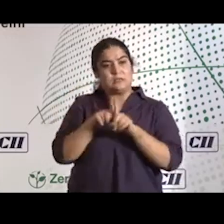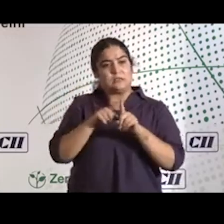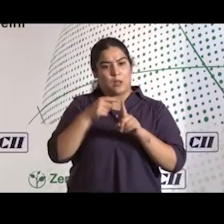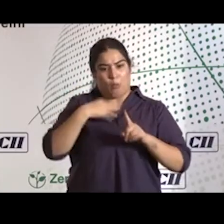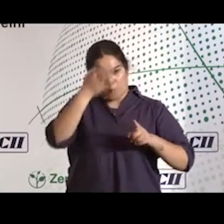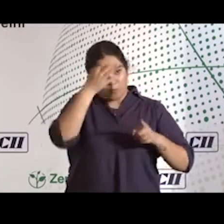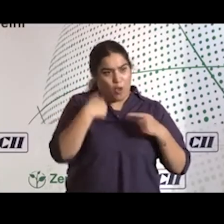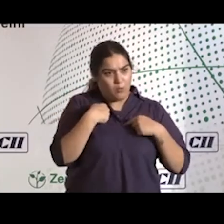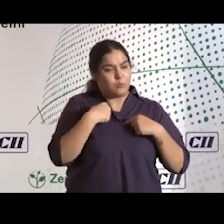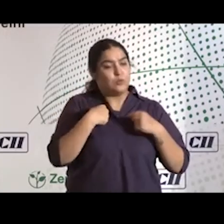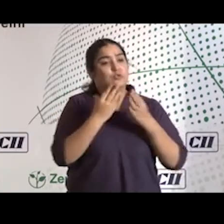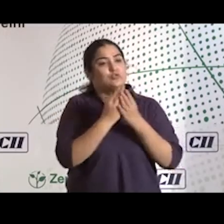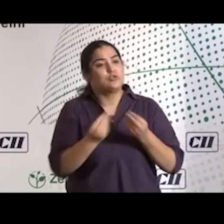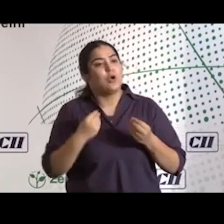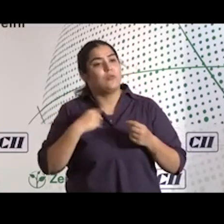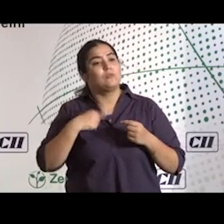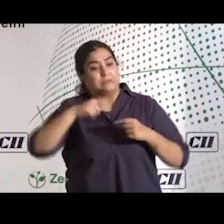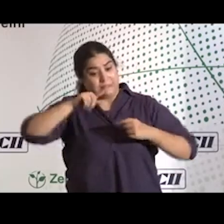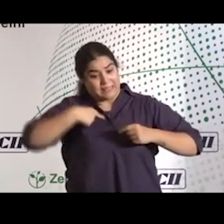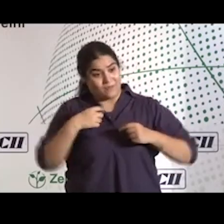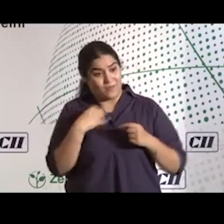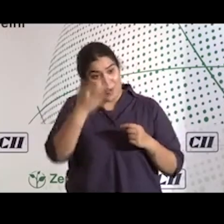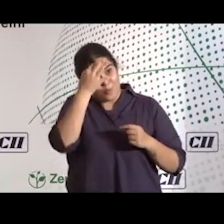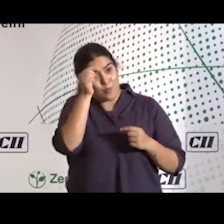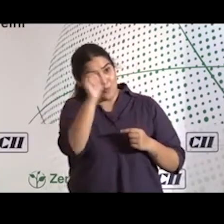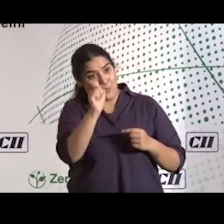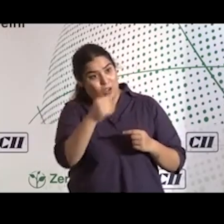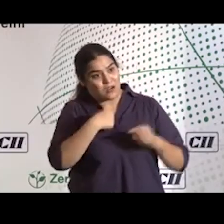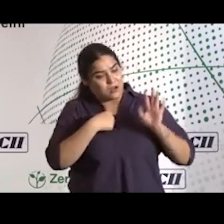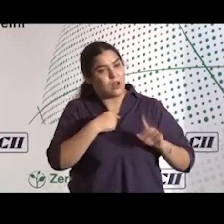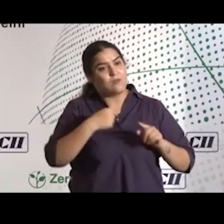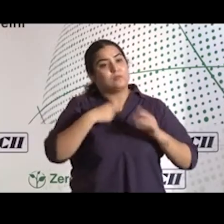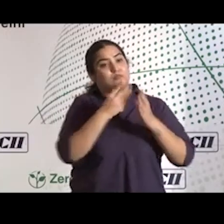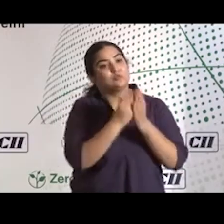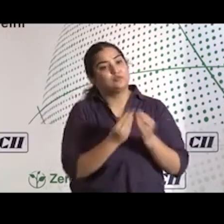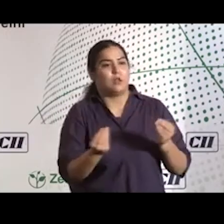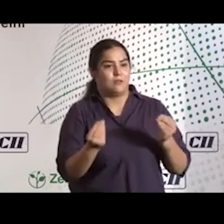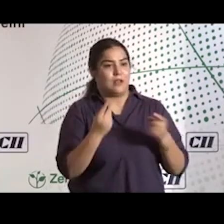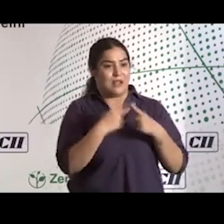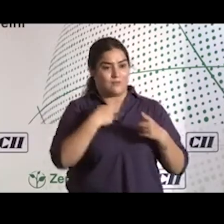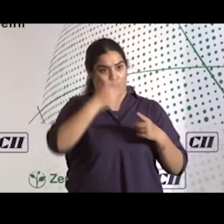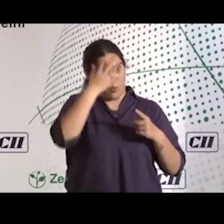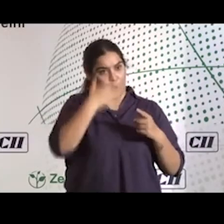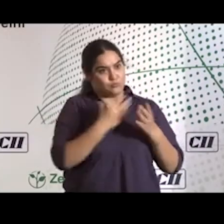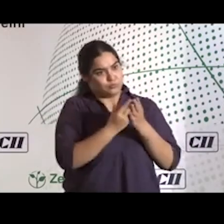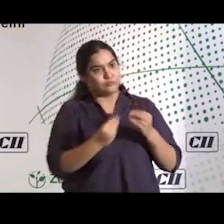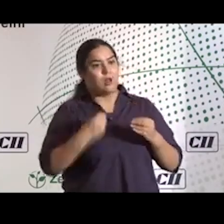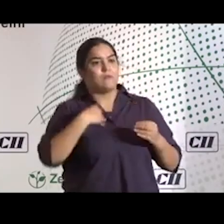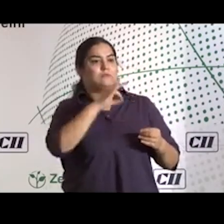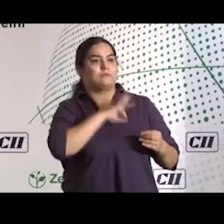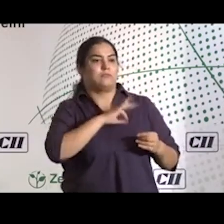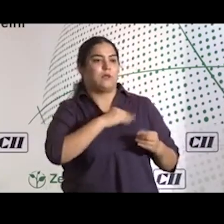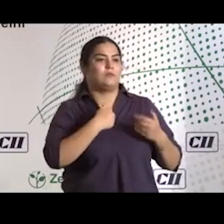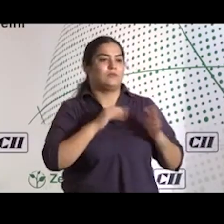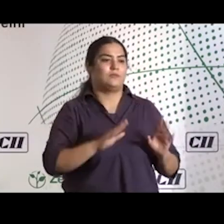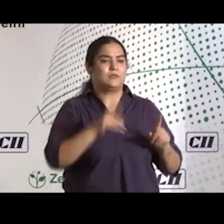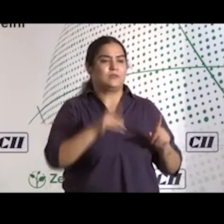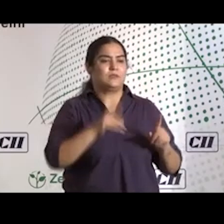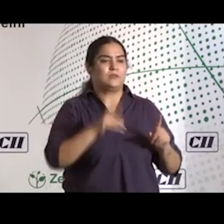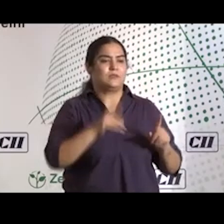What are not? What if I could take that problem? What? Solving and launch it as a challenge? What are we going to call it?